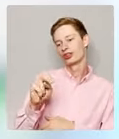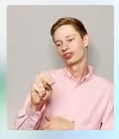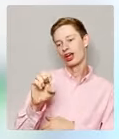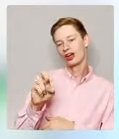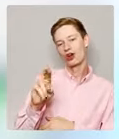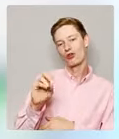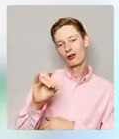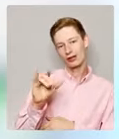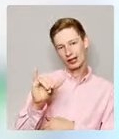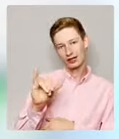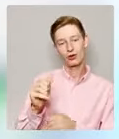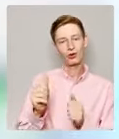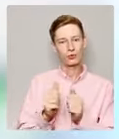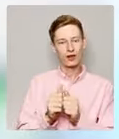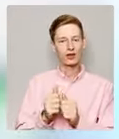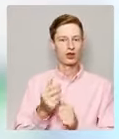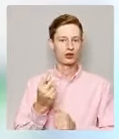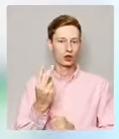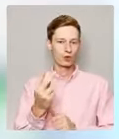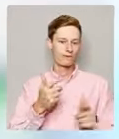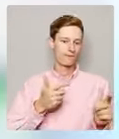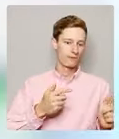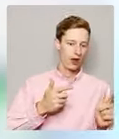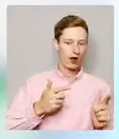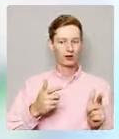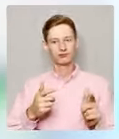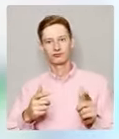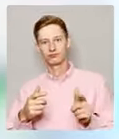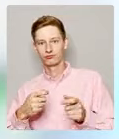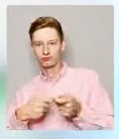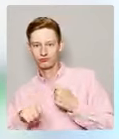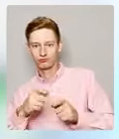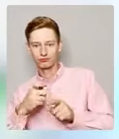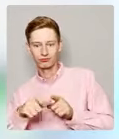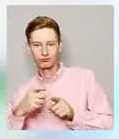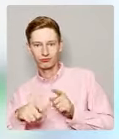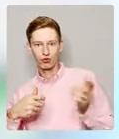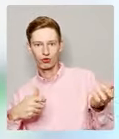applied over a two-second fire and reload sequence. Without generosity, this common fire and reload sequence